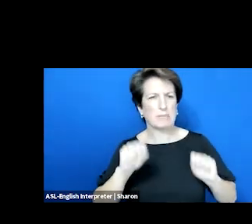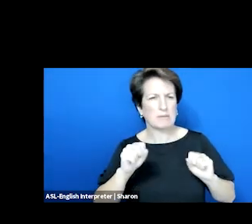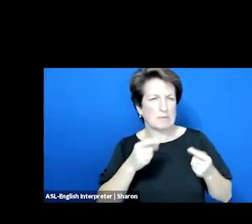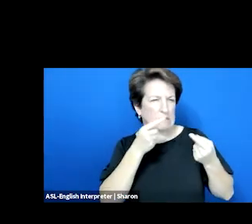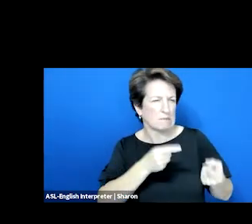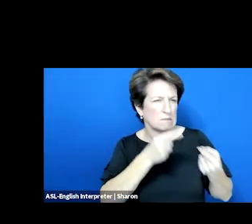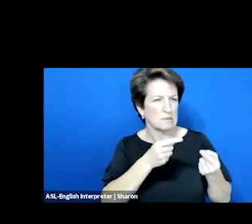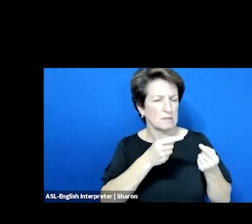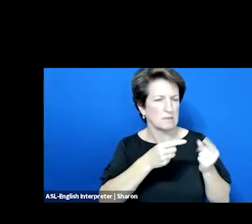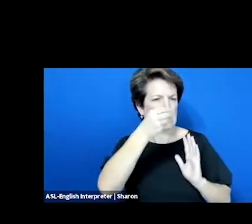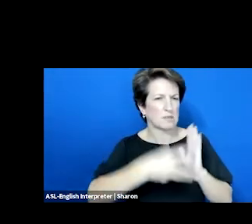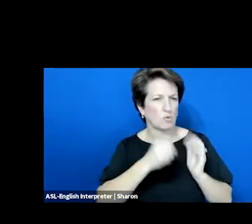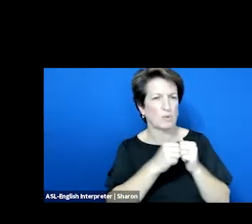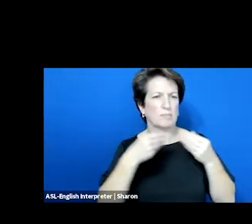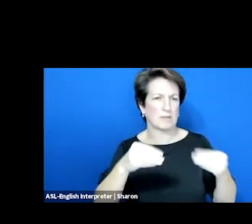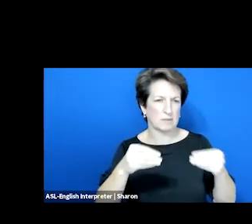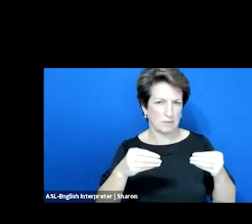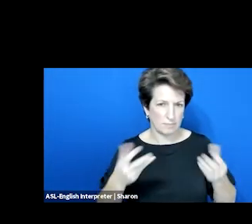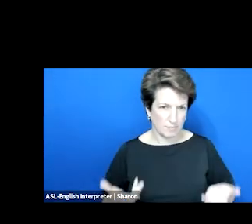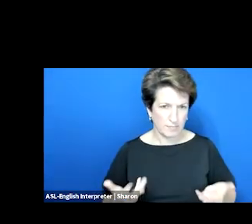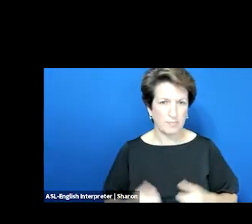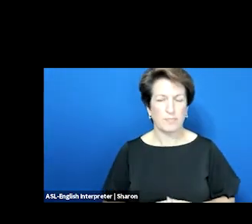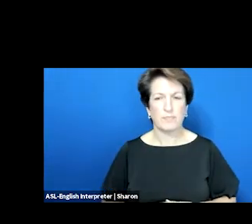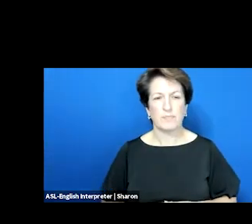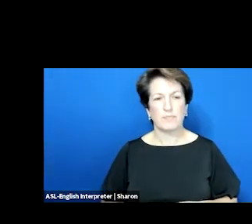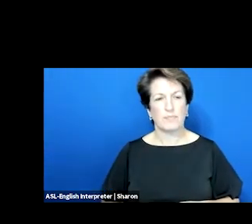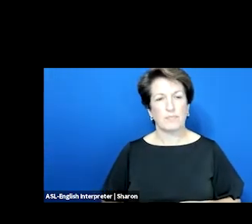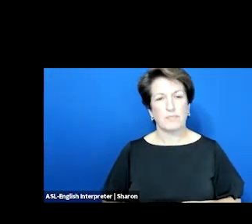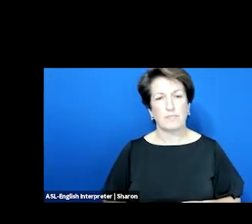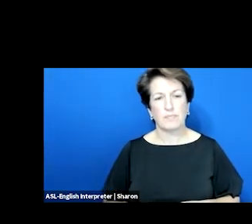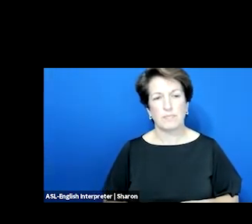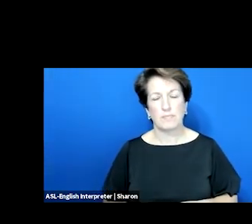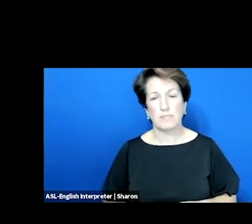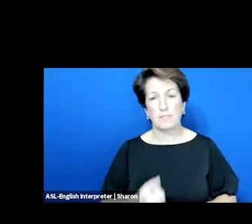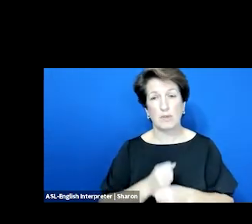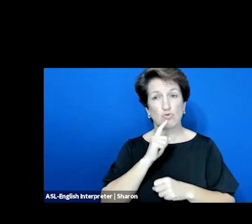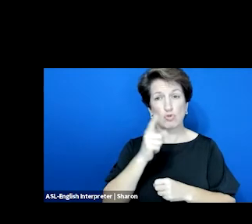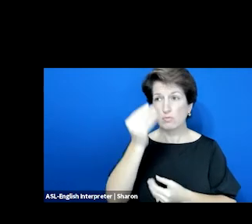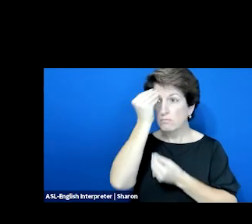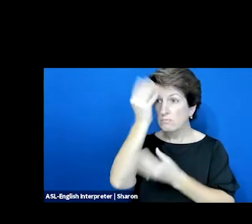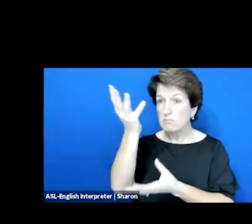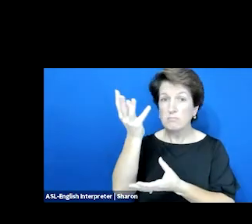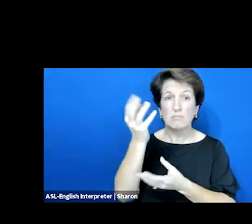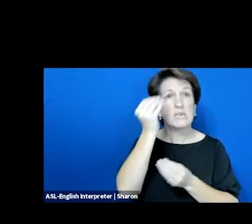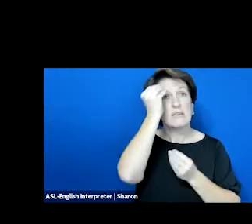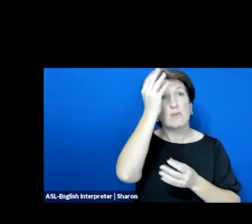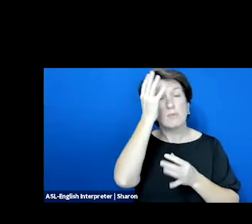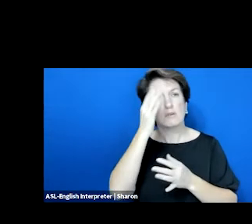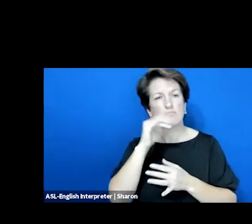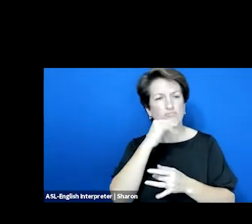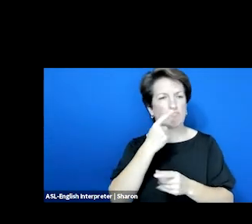provider, it must be signed, or Canadian Armed Forces. Next slide.